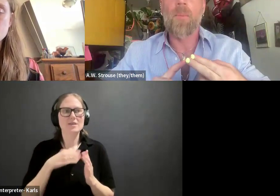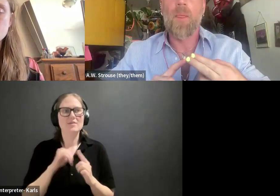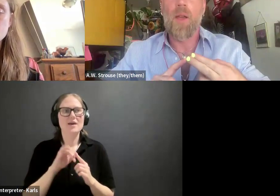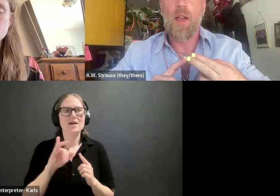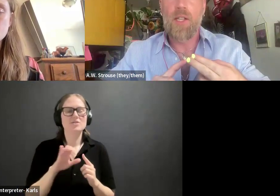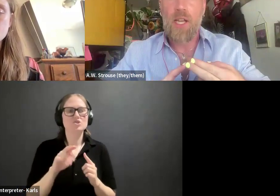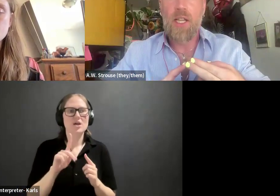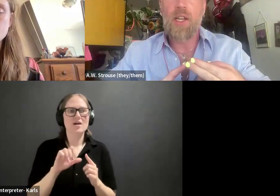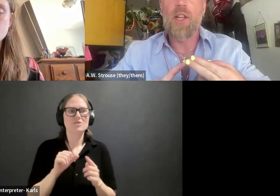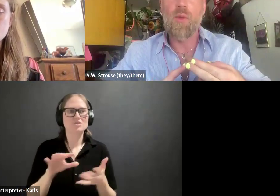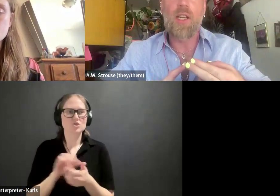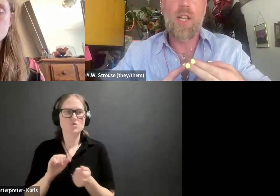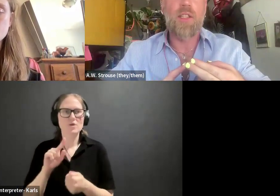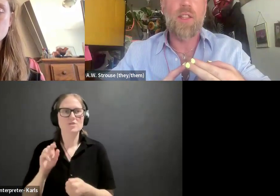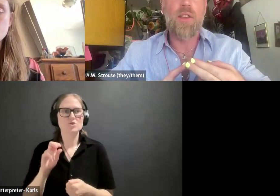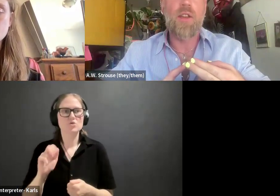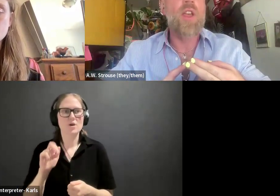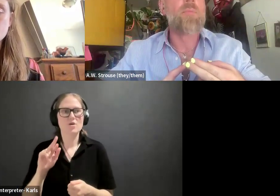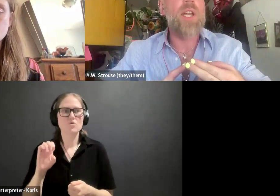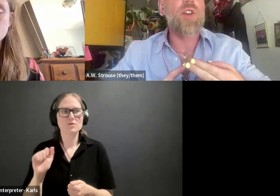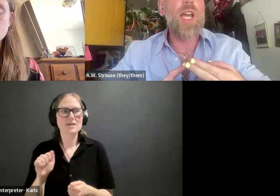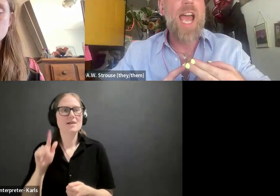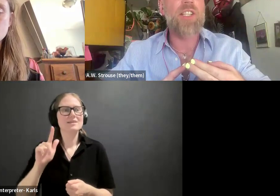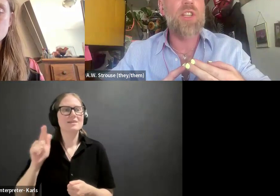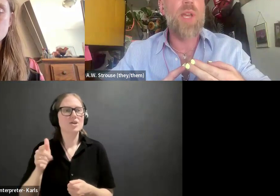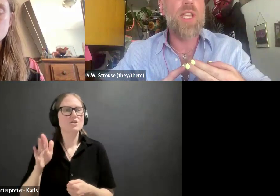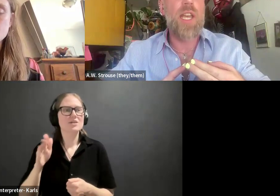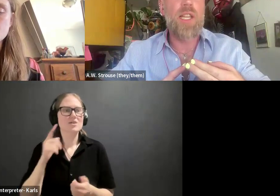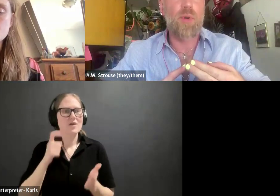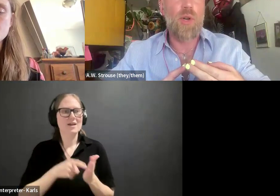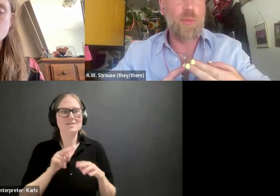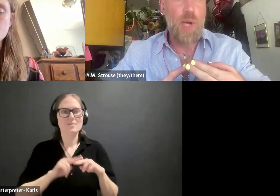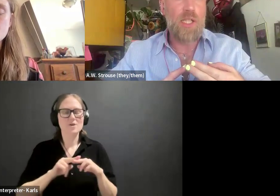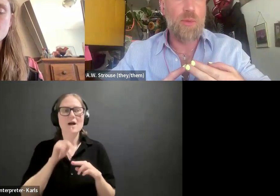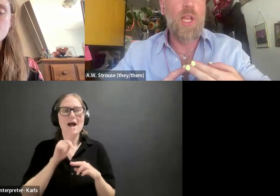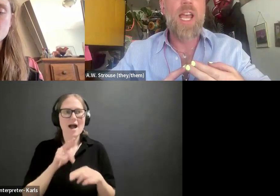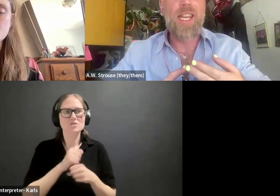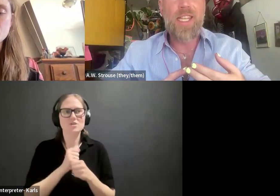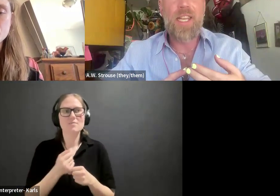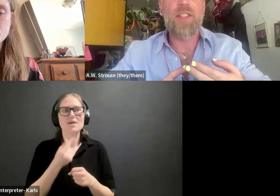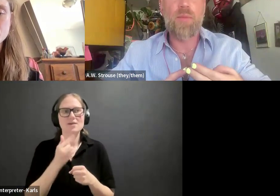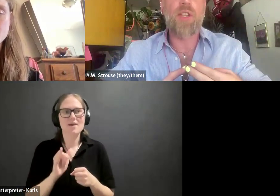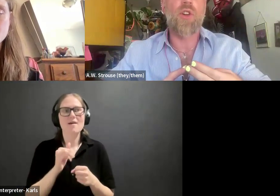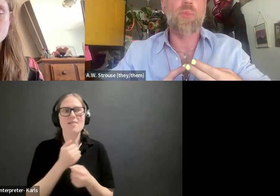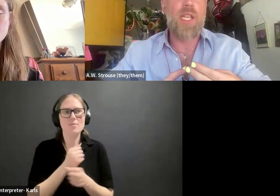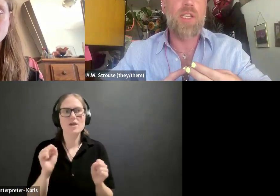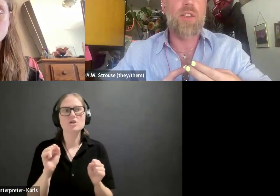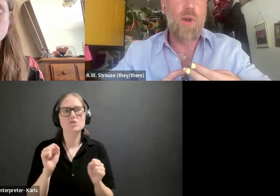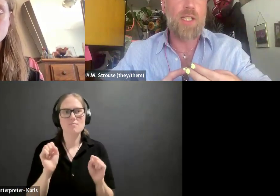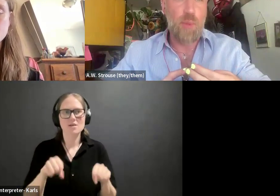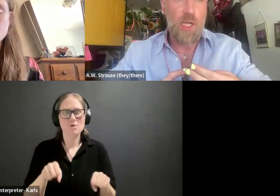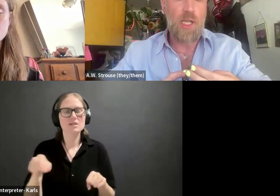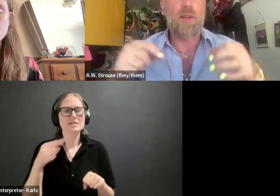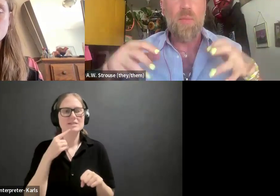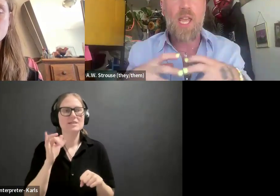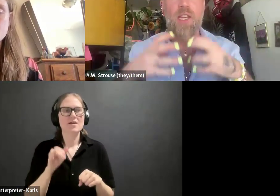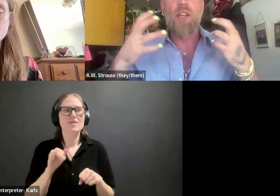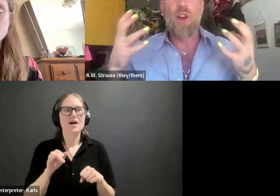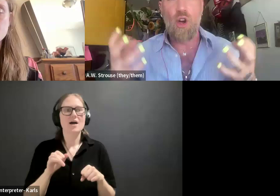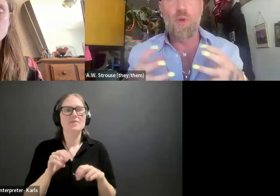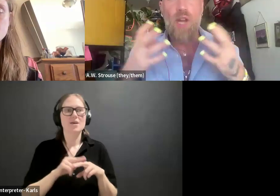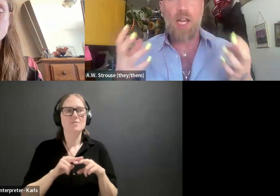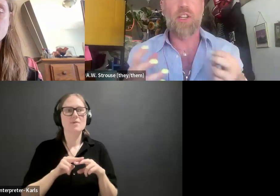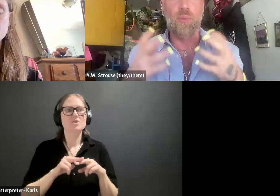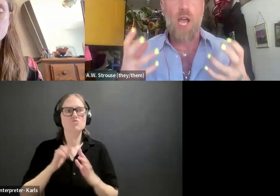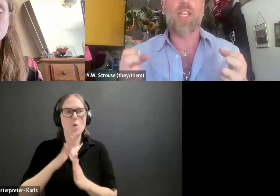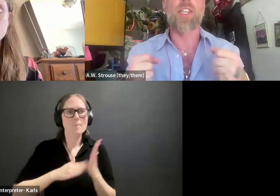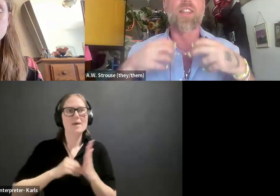A decade later, he recognized that the metro had actually made gay liberation possible, and he said that the Metro painted the Raza pink. It made the Homo national body